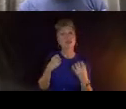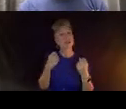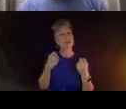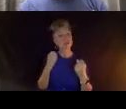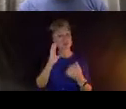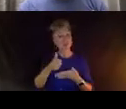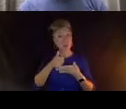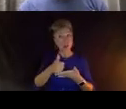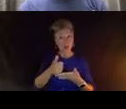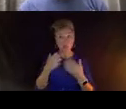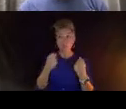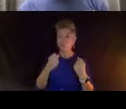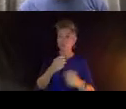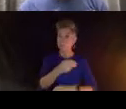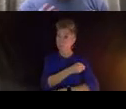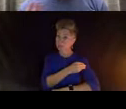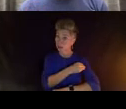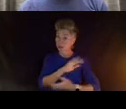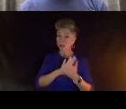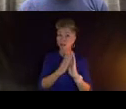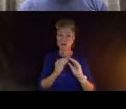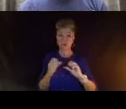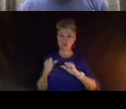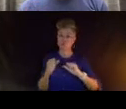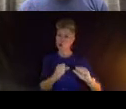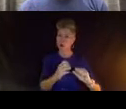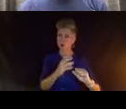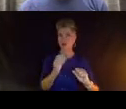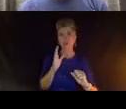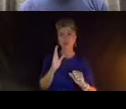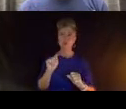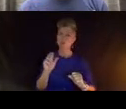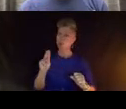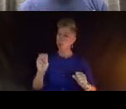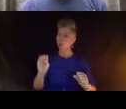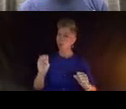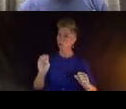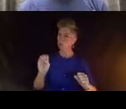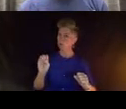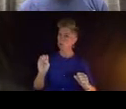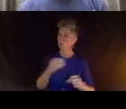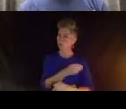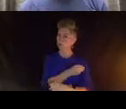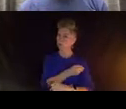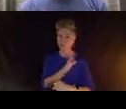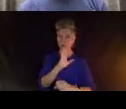and strengthen yourself and it will also tone your muscles, and really provide the support that your body needs